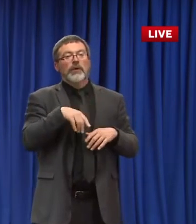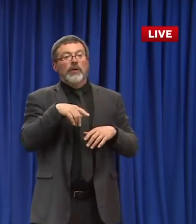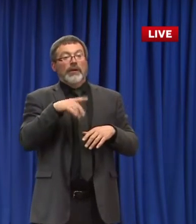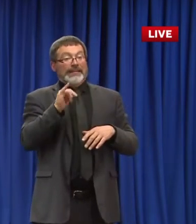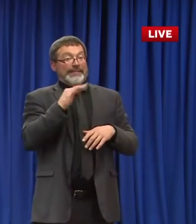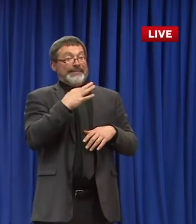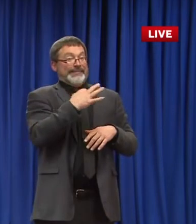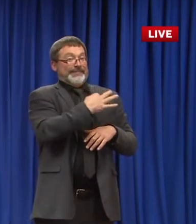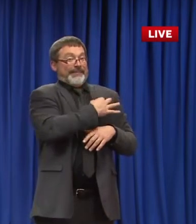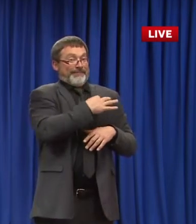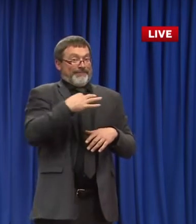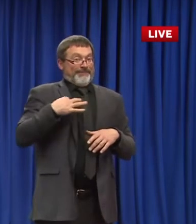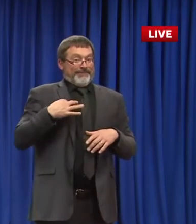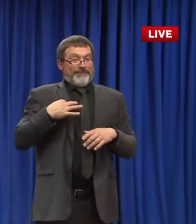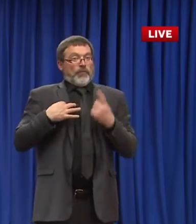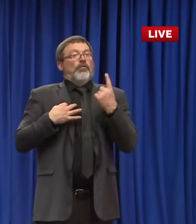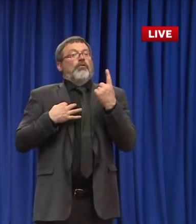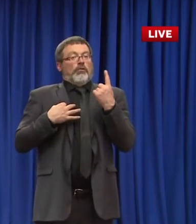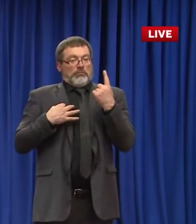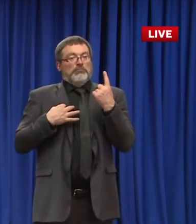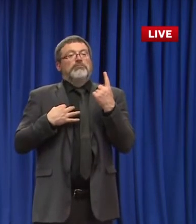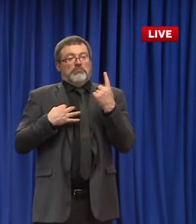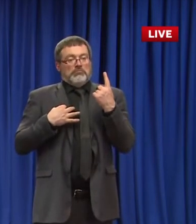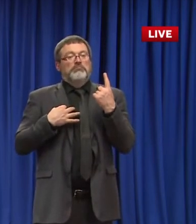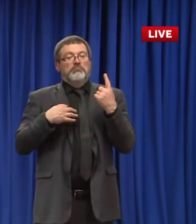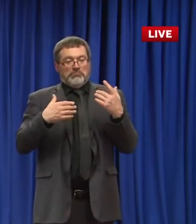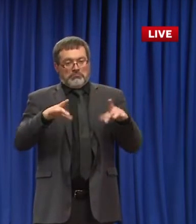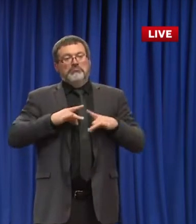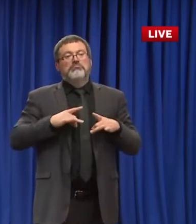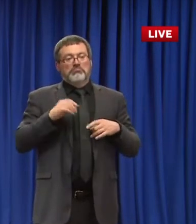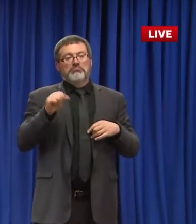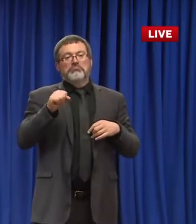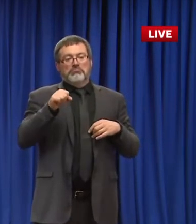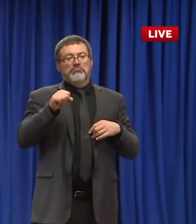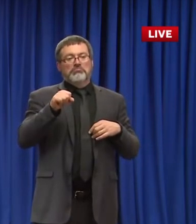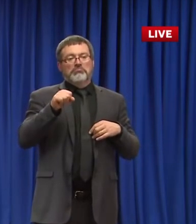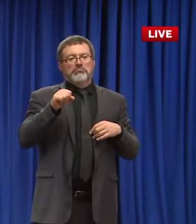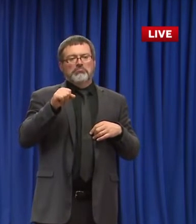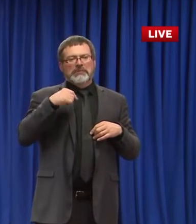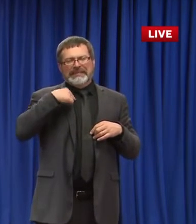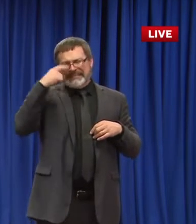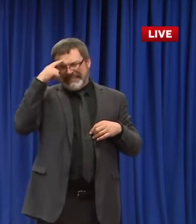WE DID HAVE ONE. WE DO HAVE ONE RECENT LIQUOR STORE EMPLOYEE THAT DID TEST POSITIVE.